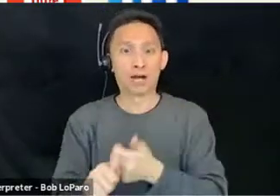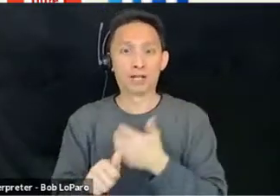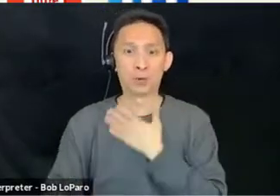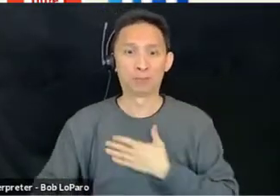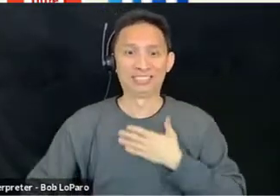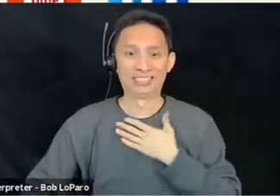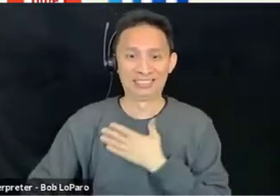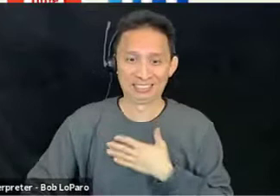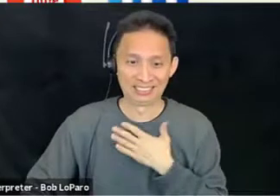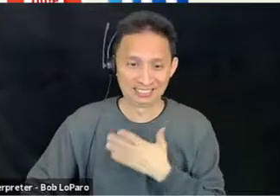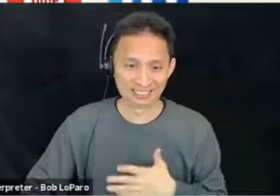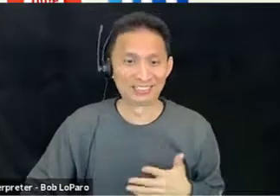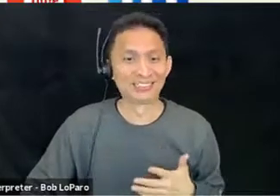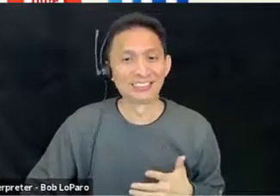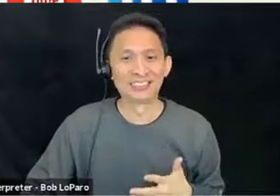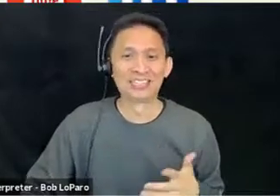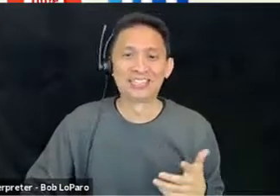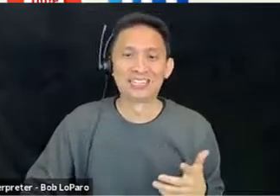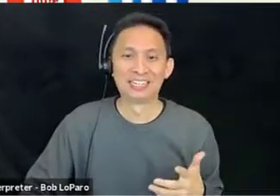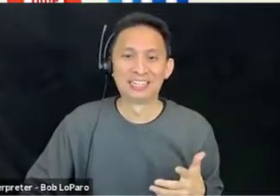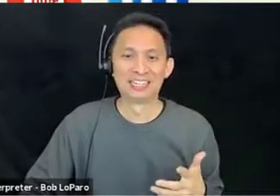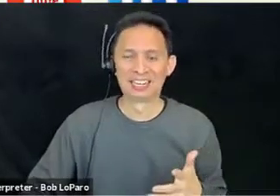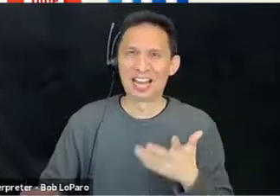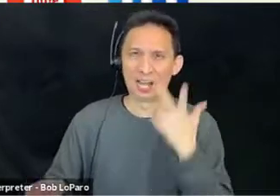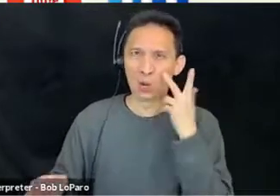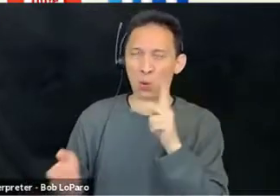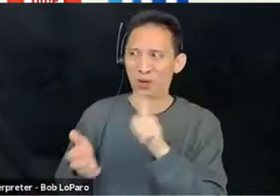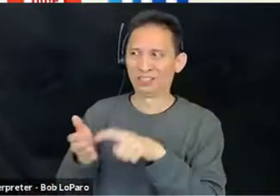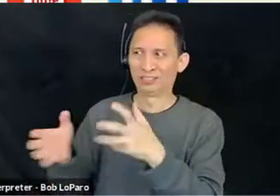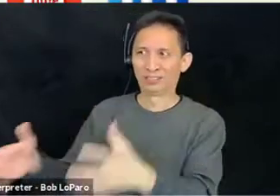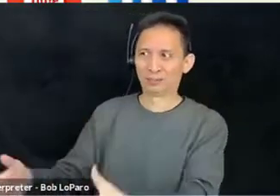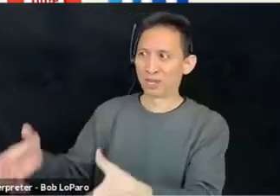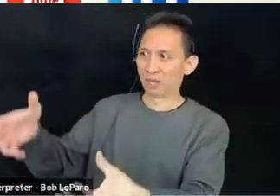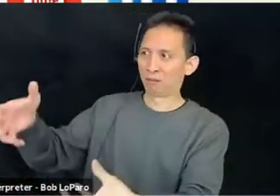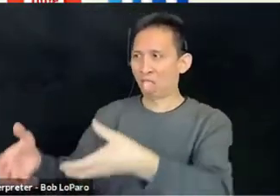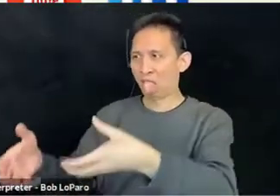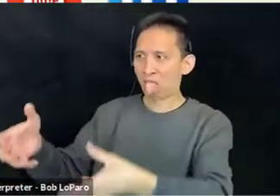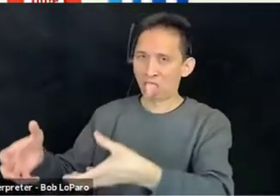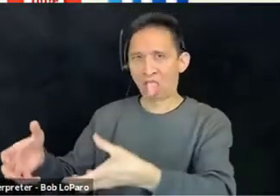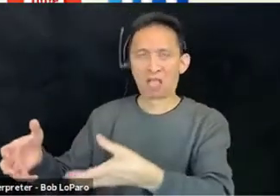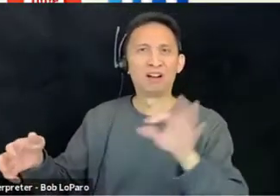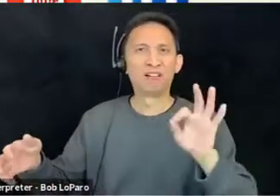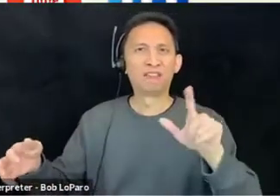you know, the floppiness, the difficulty feeding early on,